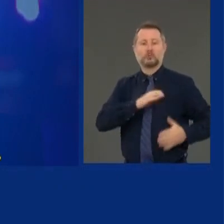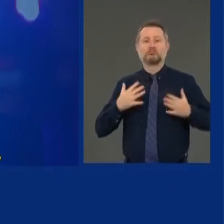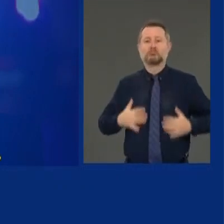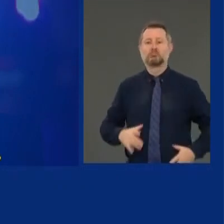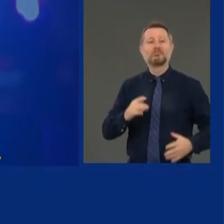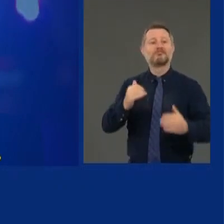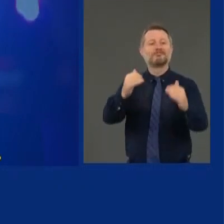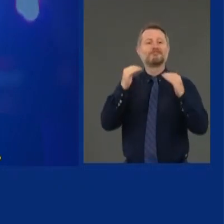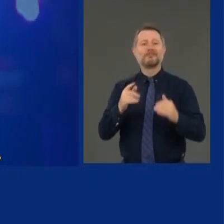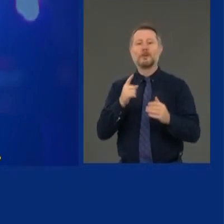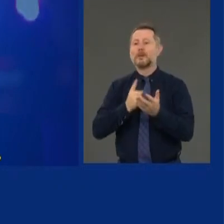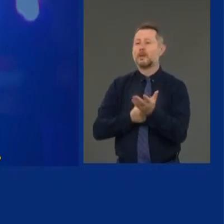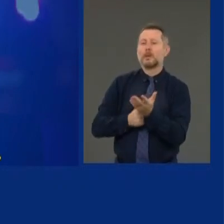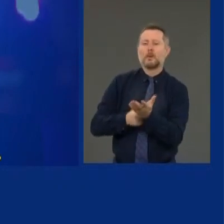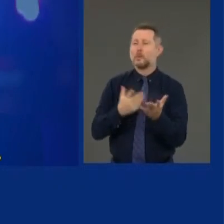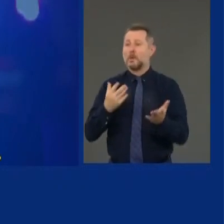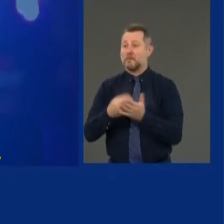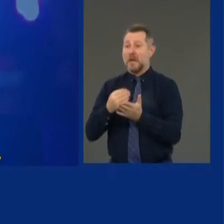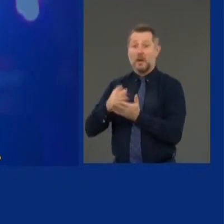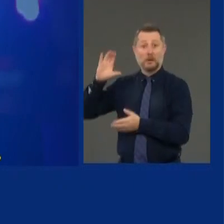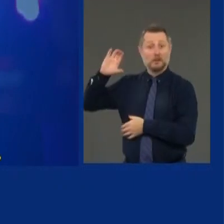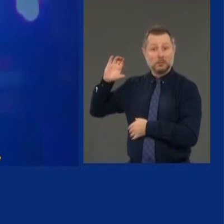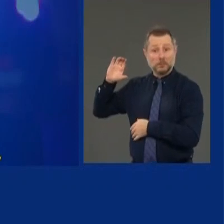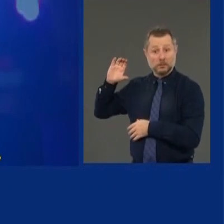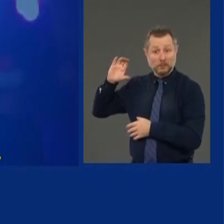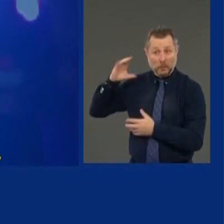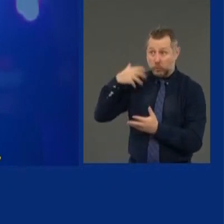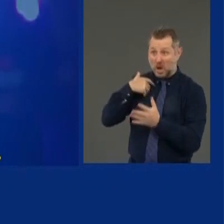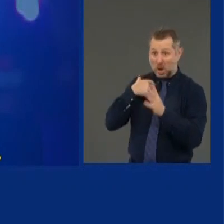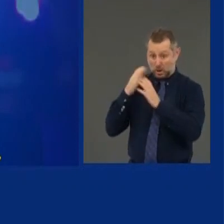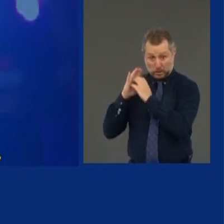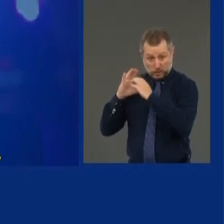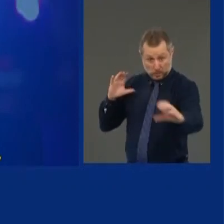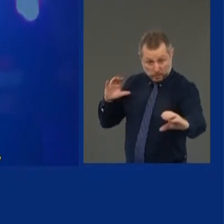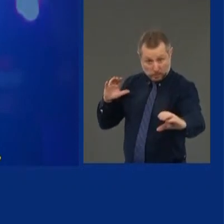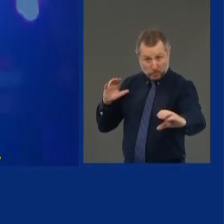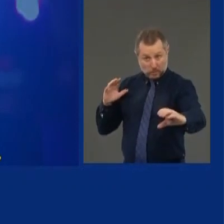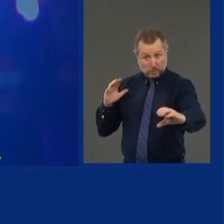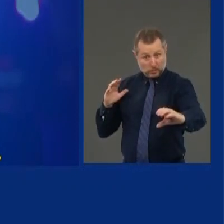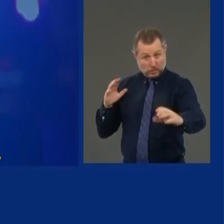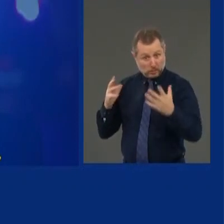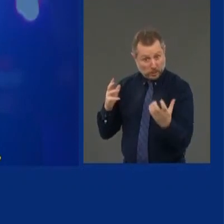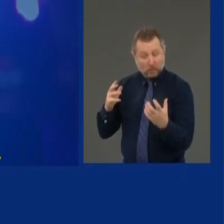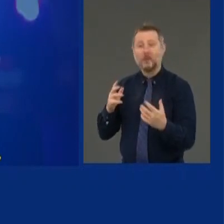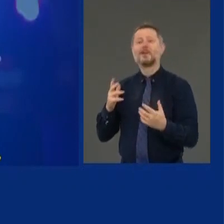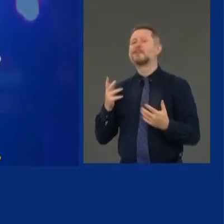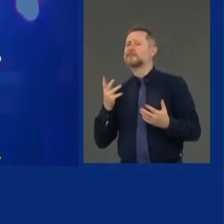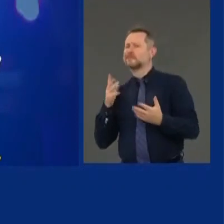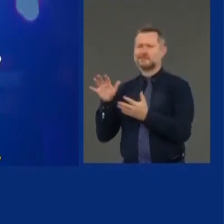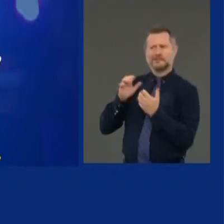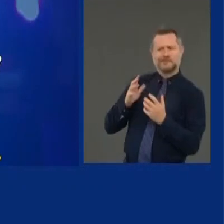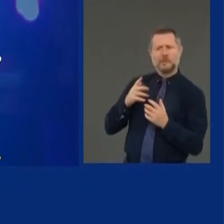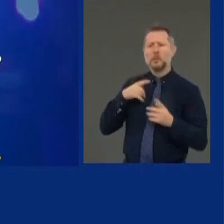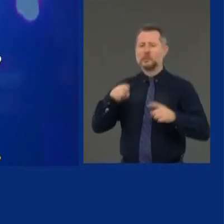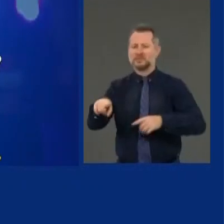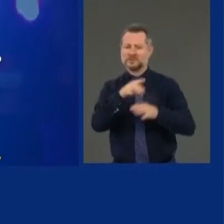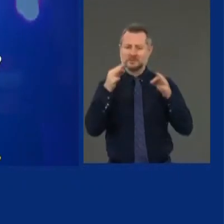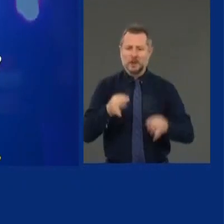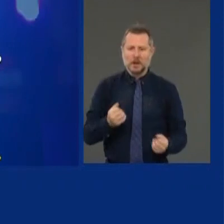POLICE. WHAT IS THE BUDGET THAT YOU WANT FOR THE POLICE.